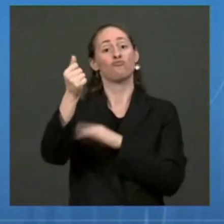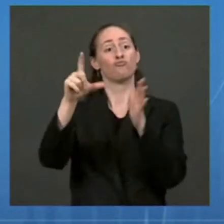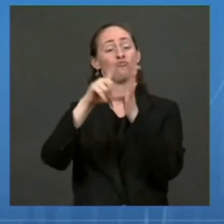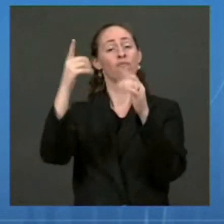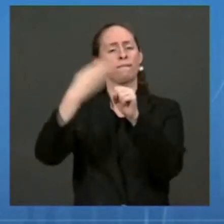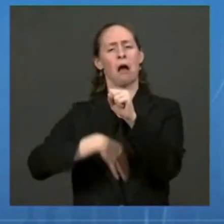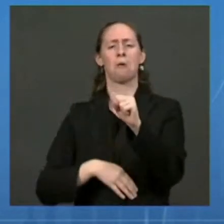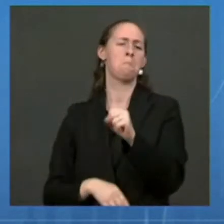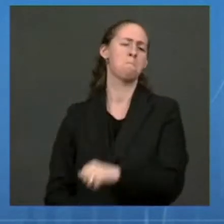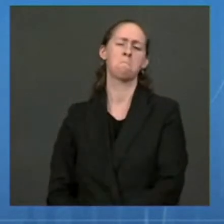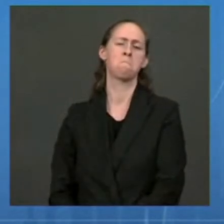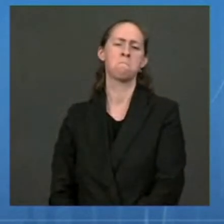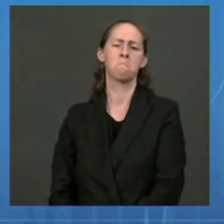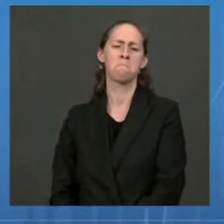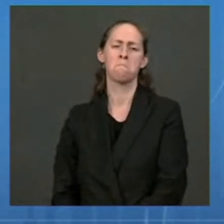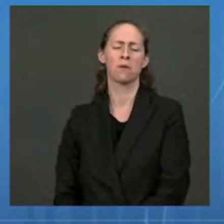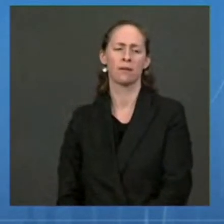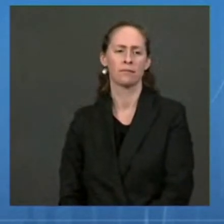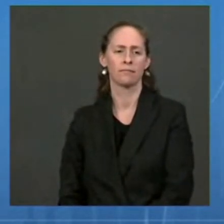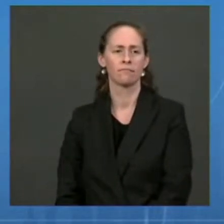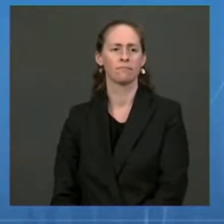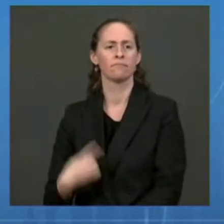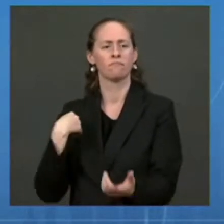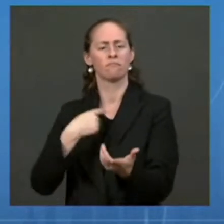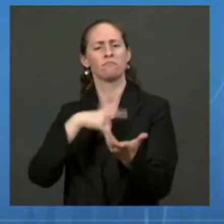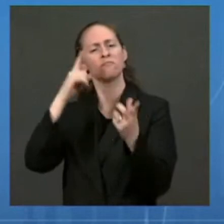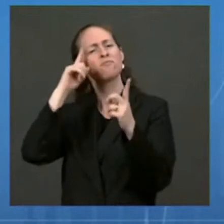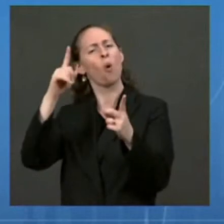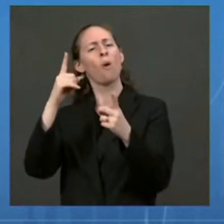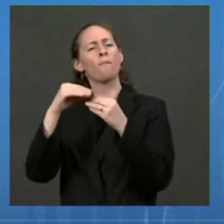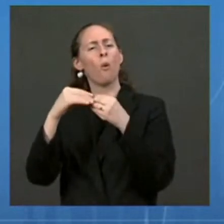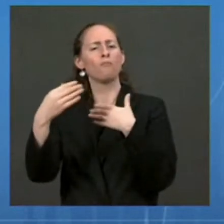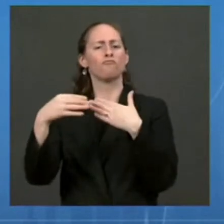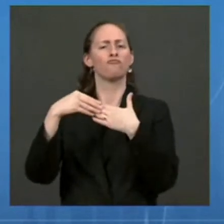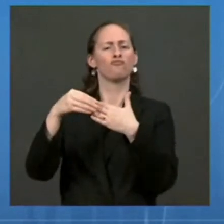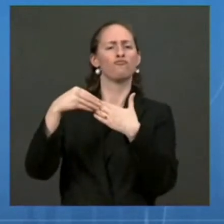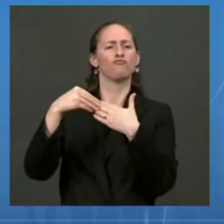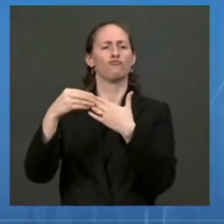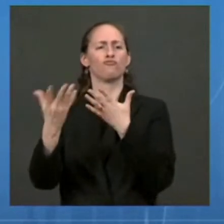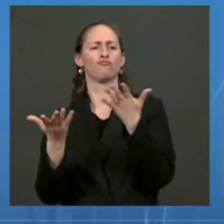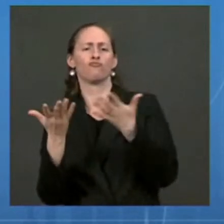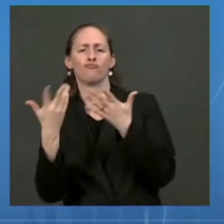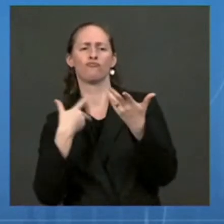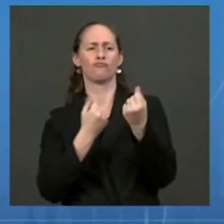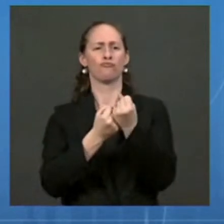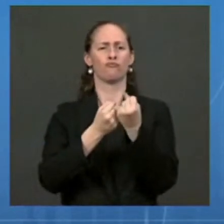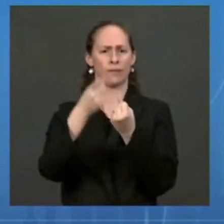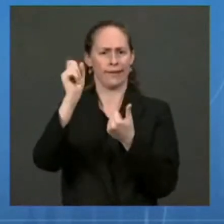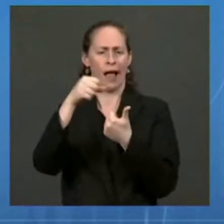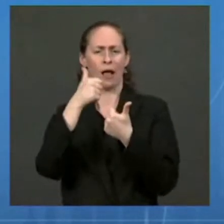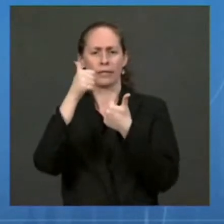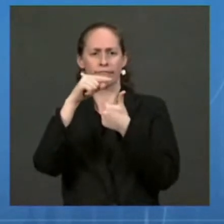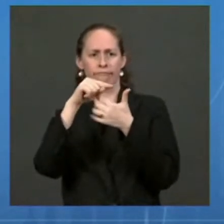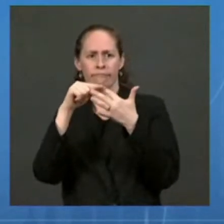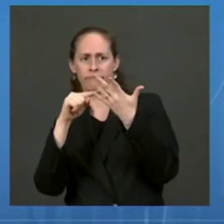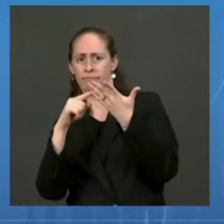COUNSELING, ACCOMMODATIONS, AND THEN ENFORCEMENT. SO THE PROCESSES WILL PLAY OUT ACROSS WEEKS AND NOT DAYS.